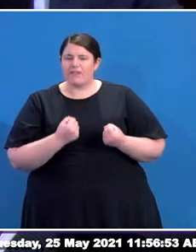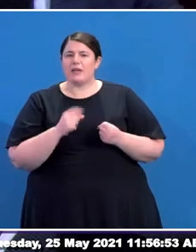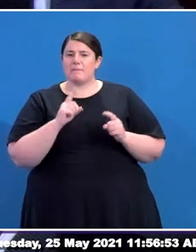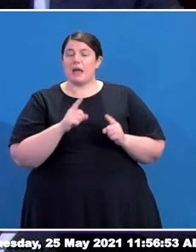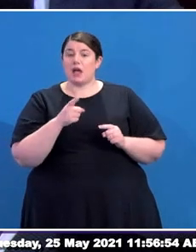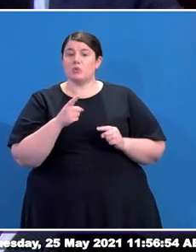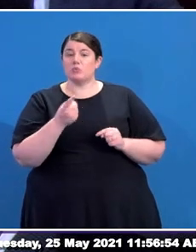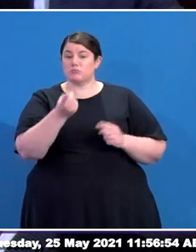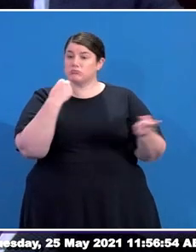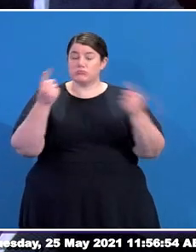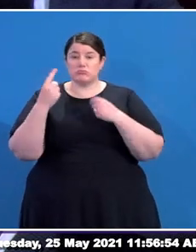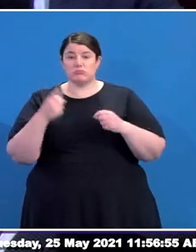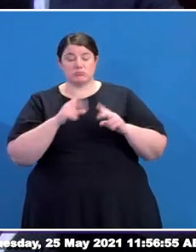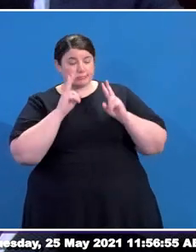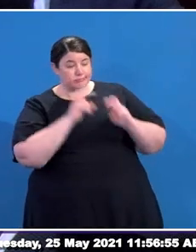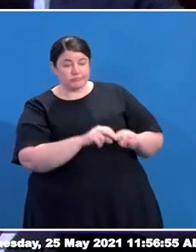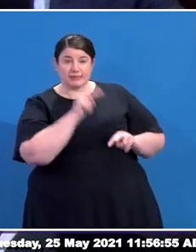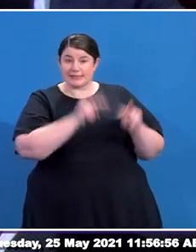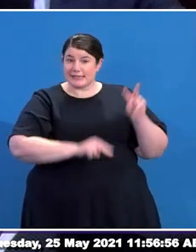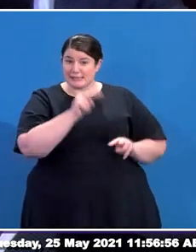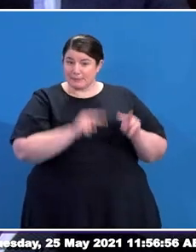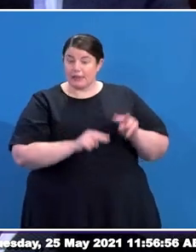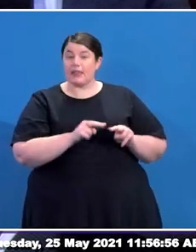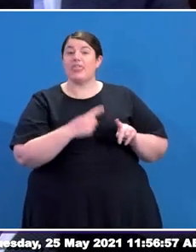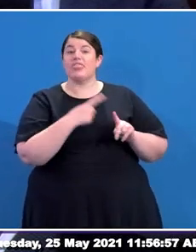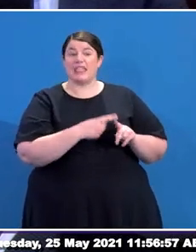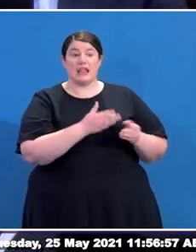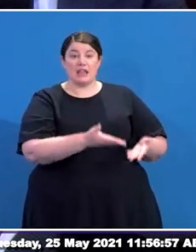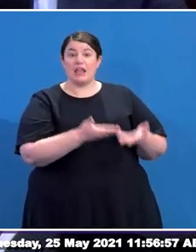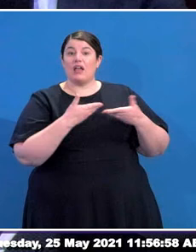and that led you to understand that Carl lives with autism